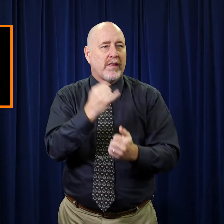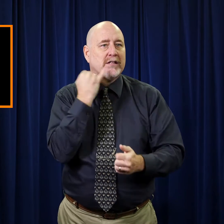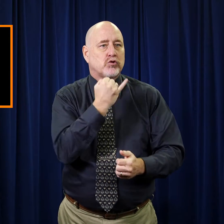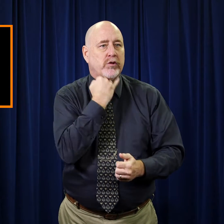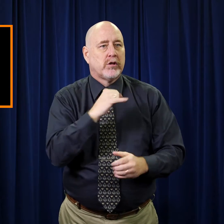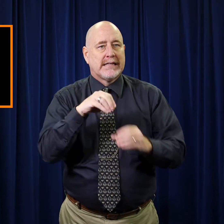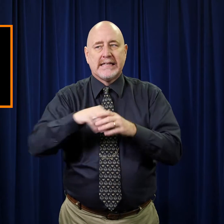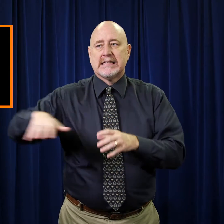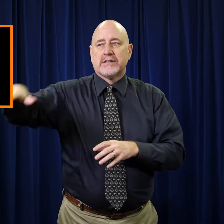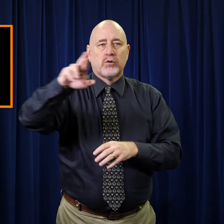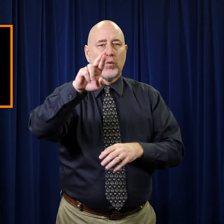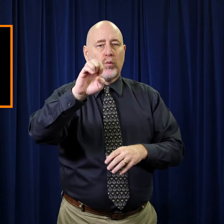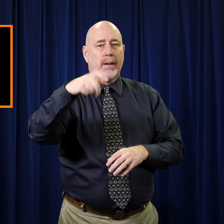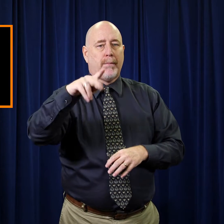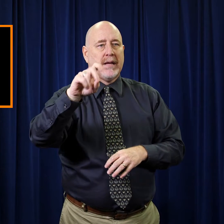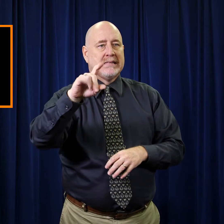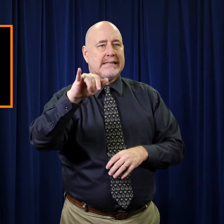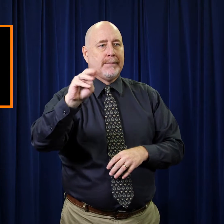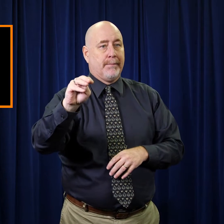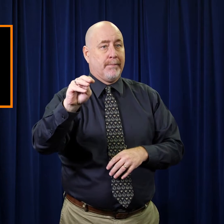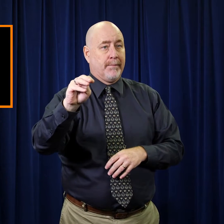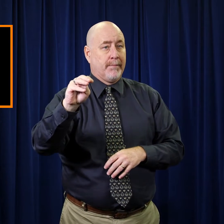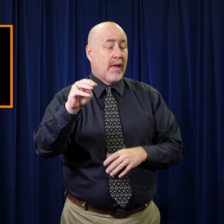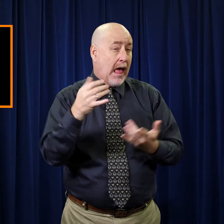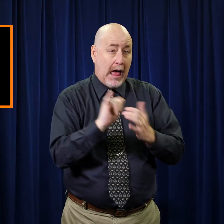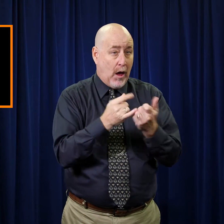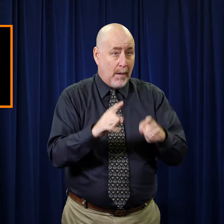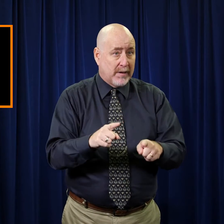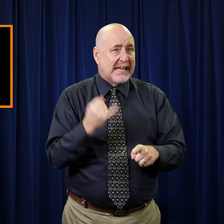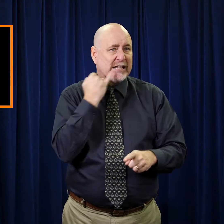Israel in Rephidim and the way that this worked was—